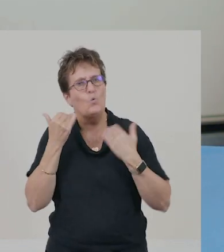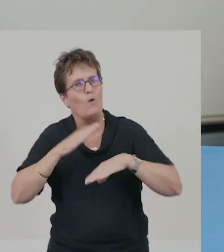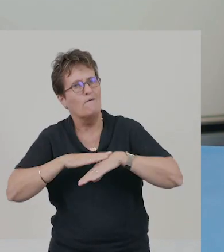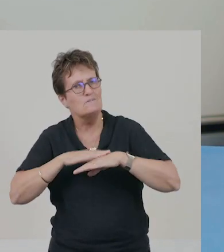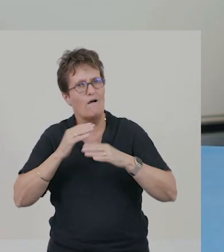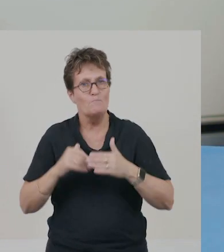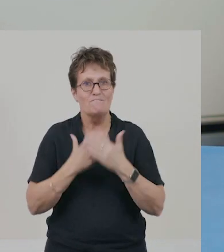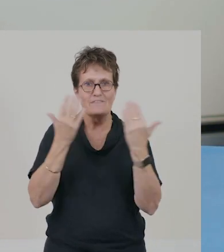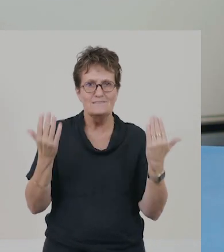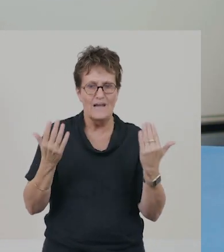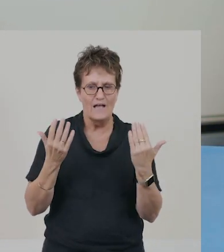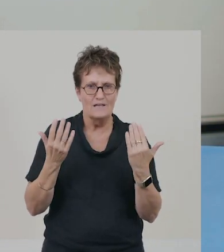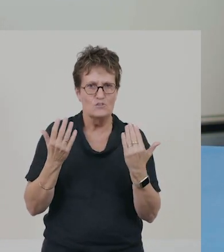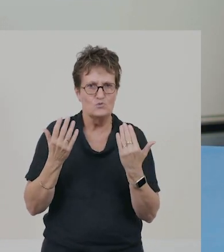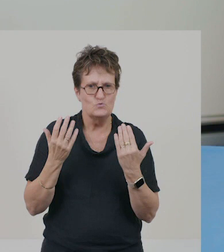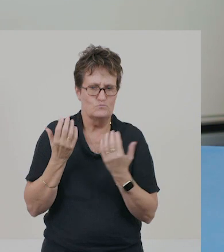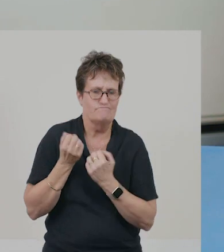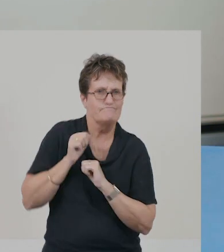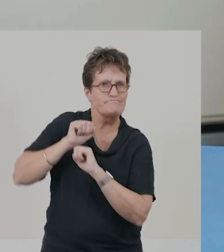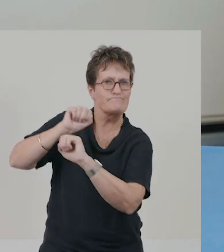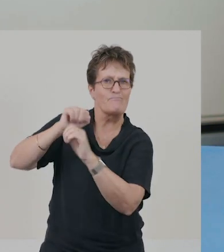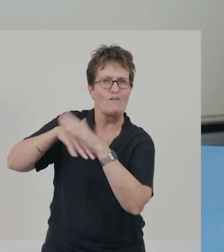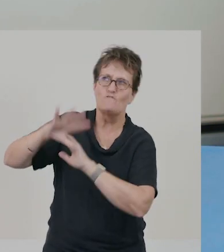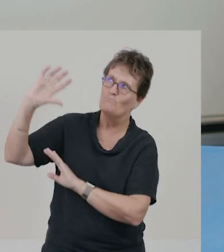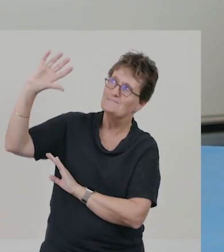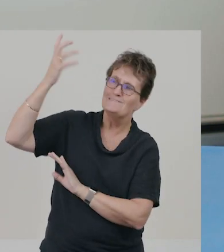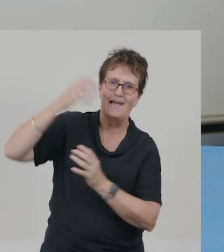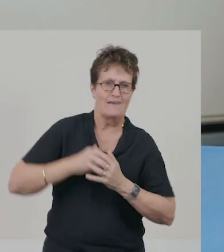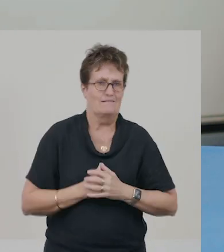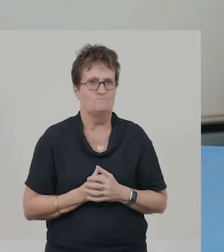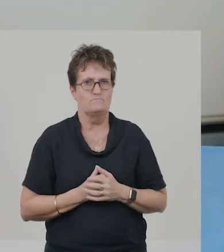to help conserve energy and to prevent overheating in the hot sun.